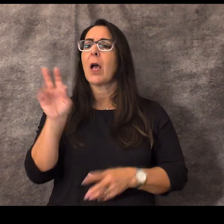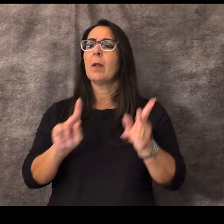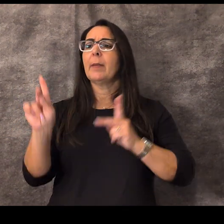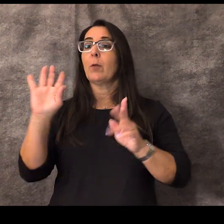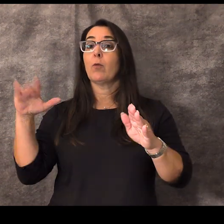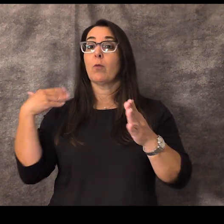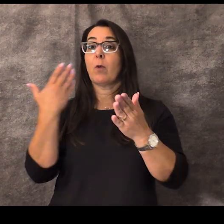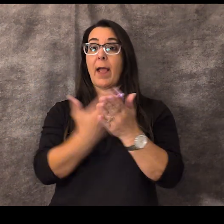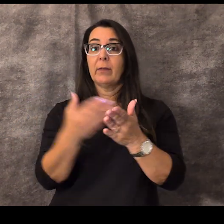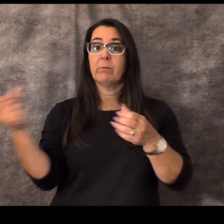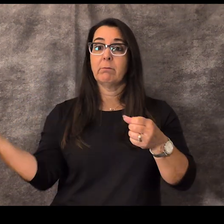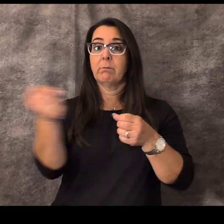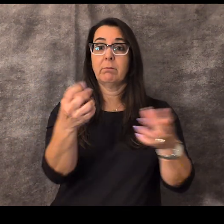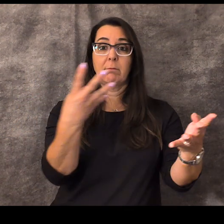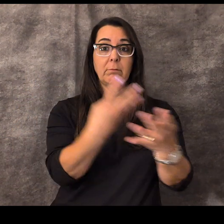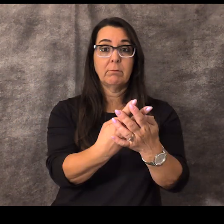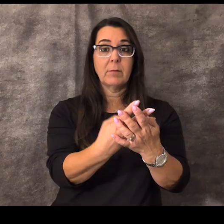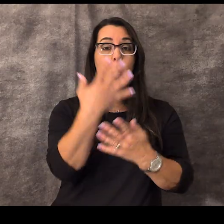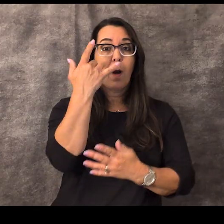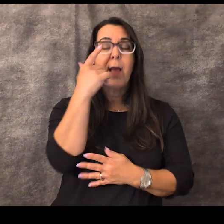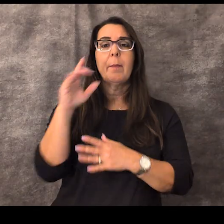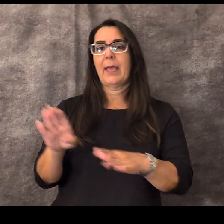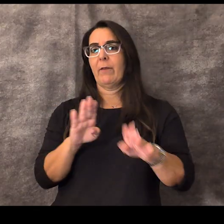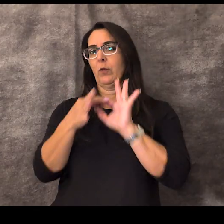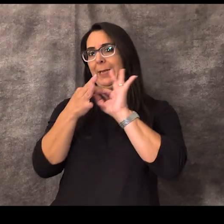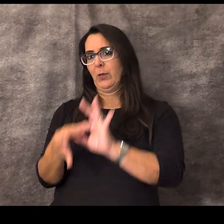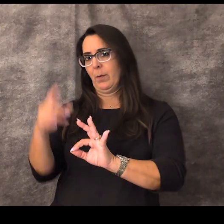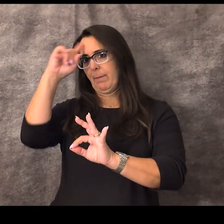in, due to behaviors related to mental health disabilities.